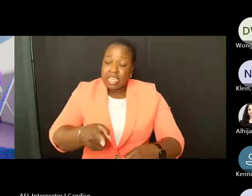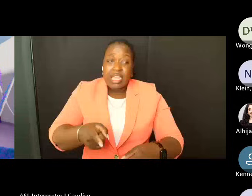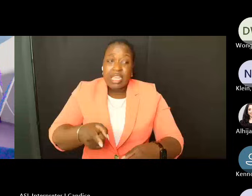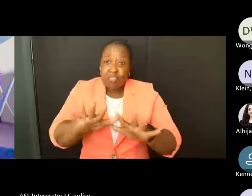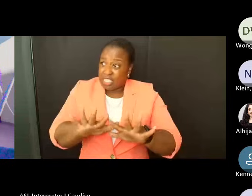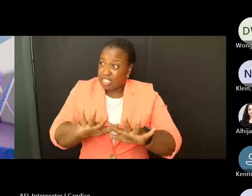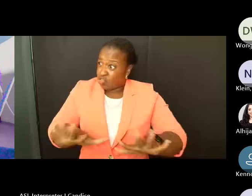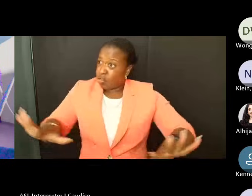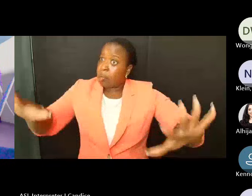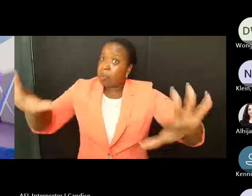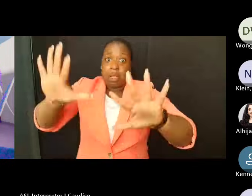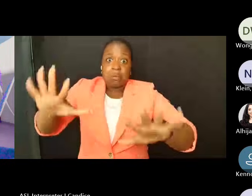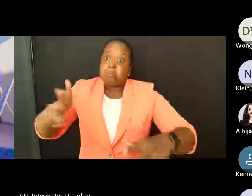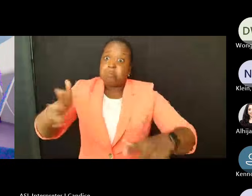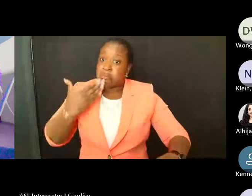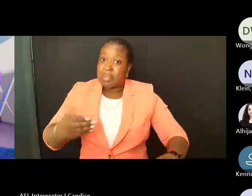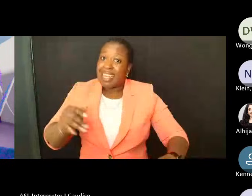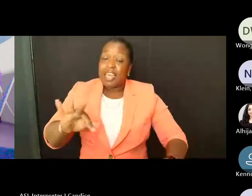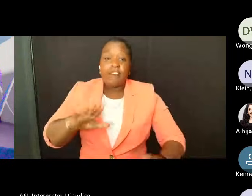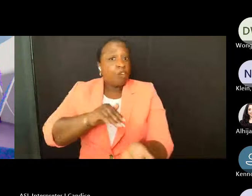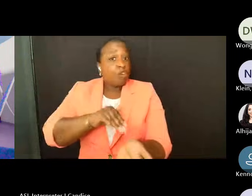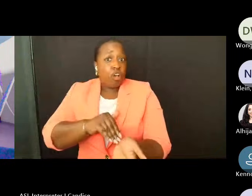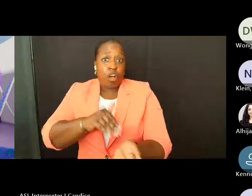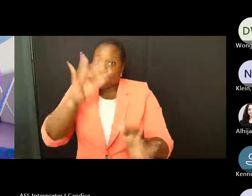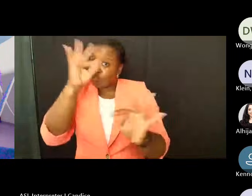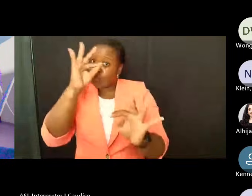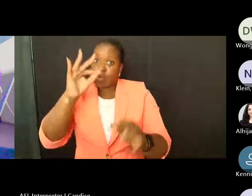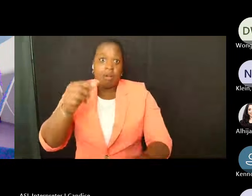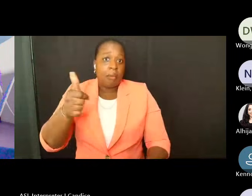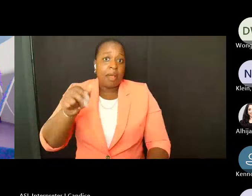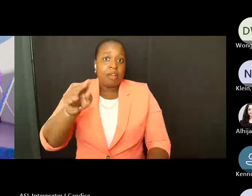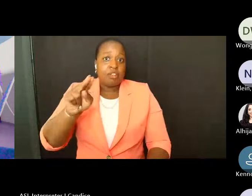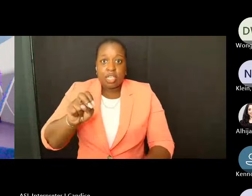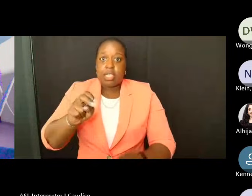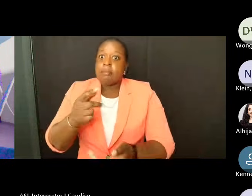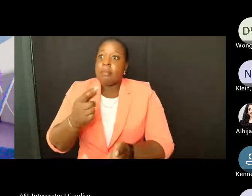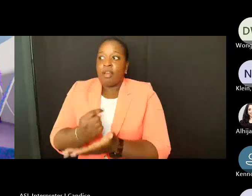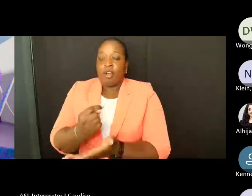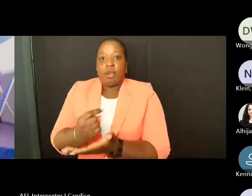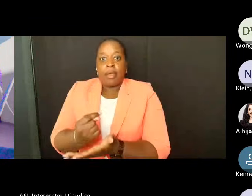doctor does not know about gene therapy, it behooves them to connect with somebody who